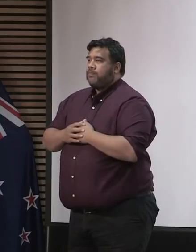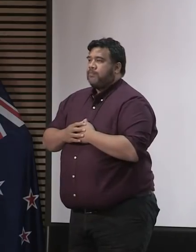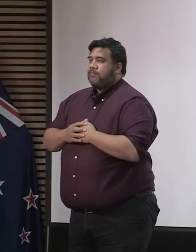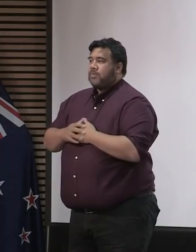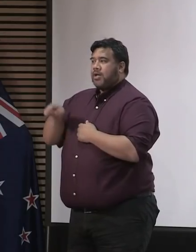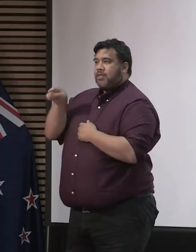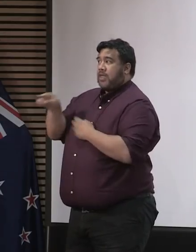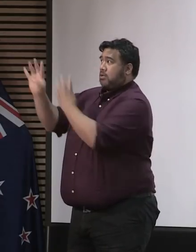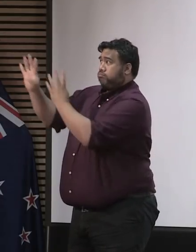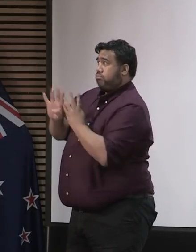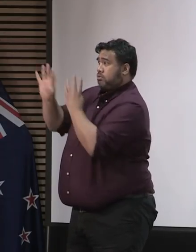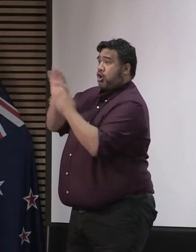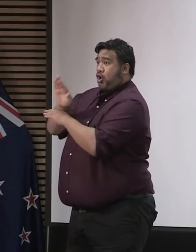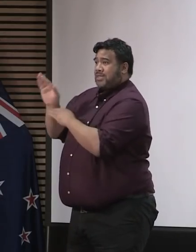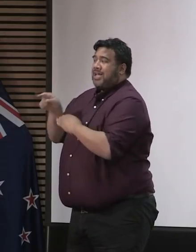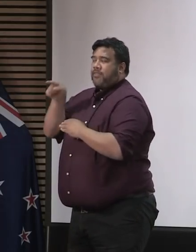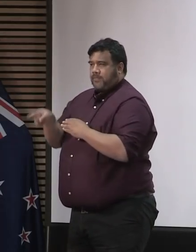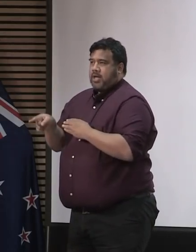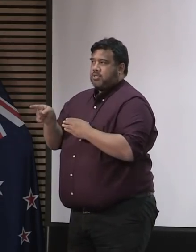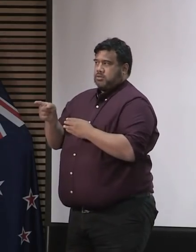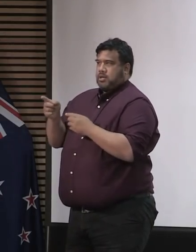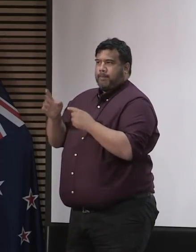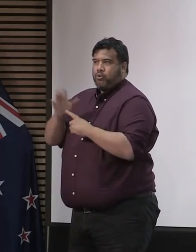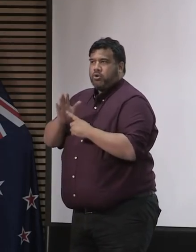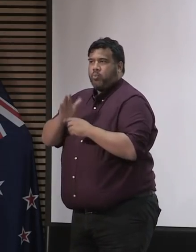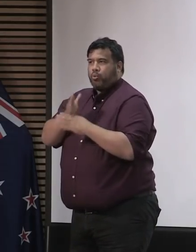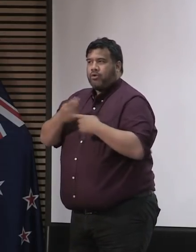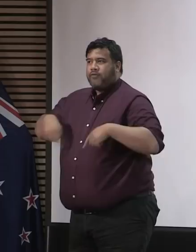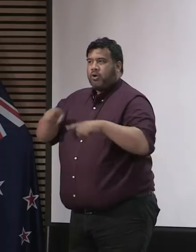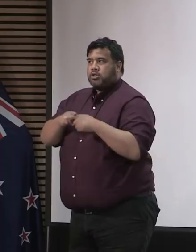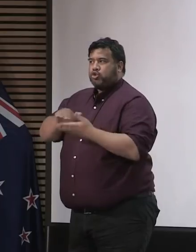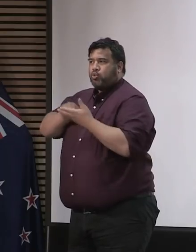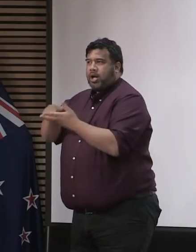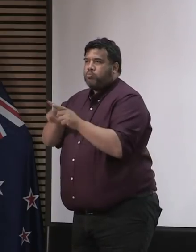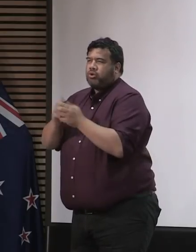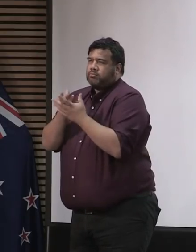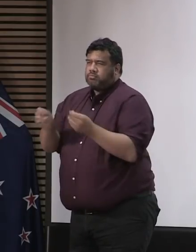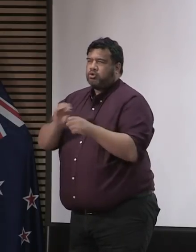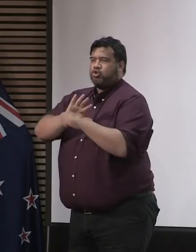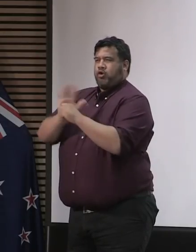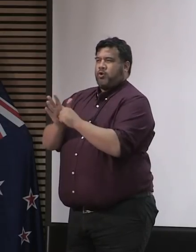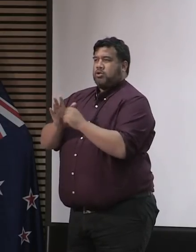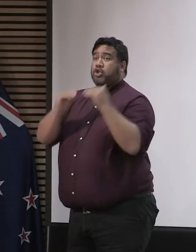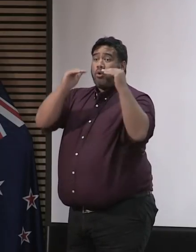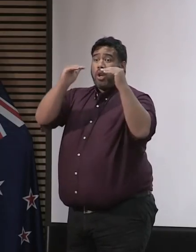It is an intrinsic part of our response and it is not changing because we are moving alert levels.